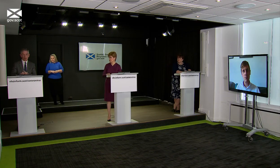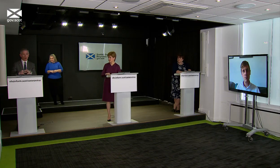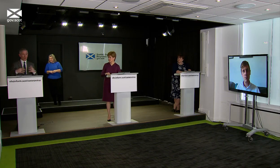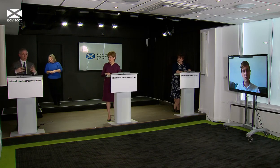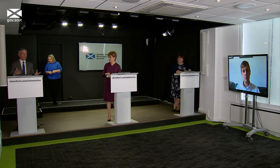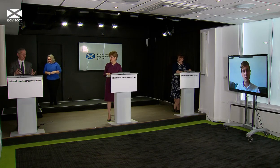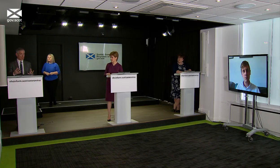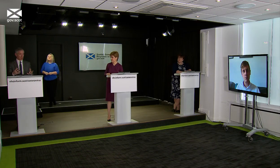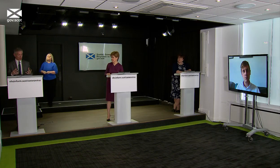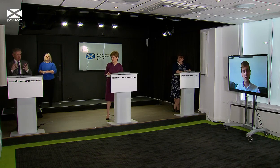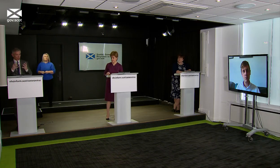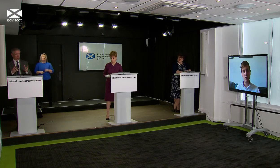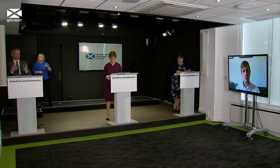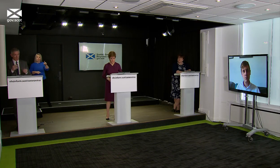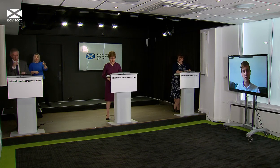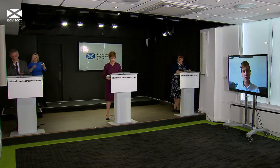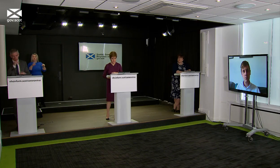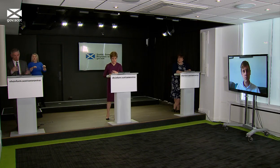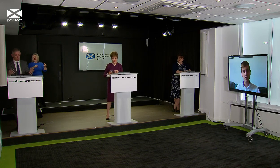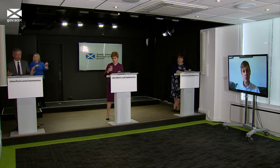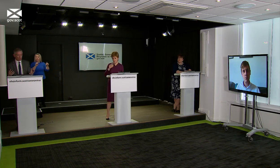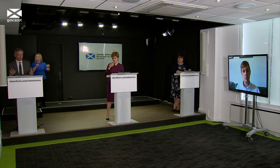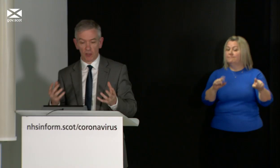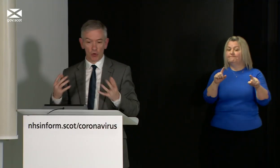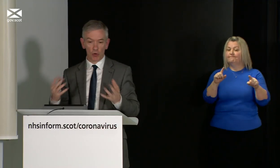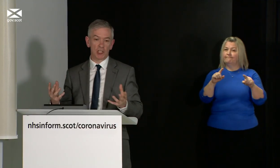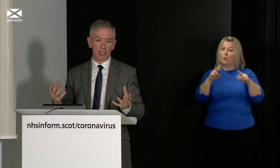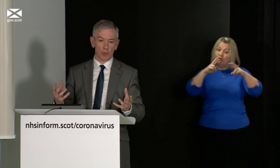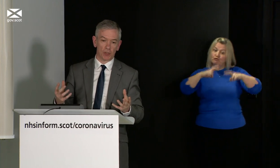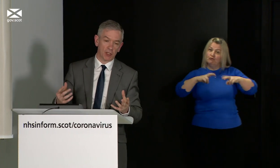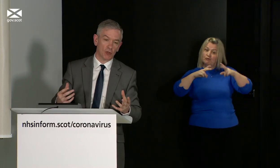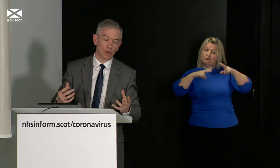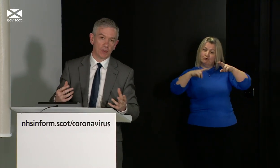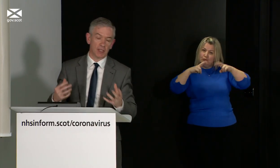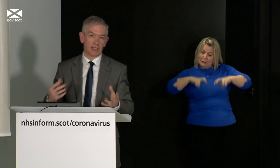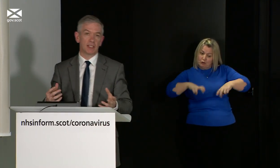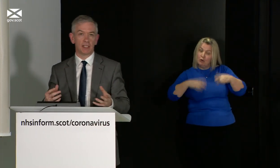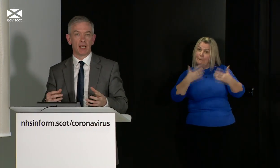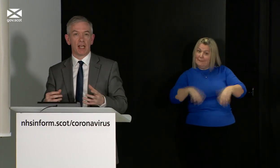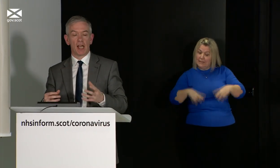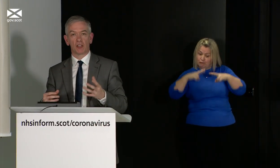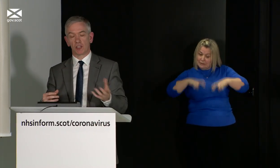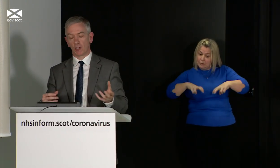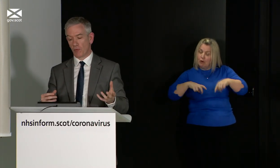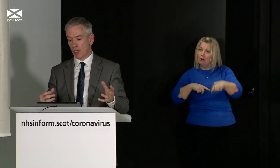important research networks that are looking at exactly these type of issues that the cosine network their covert nineteen and clinical information